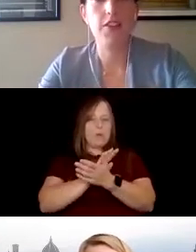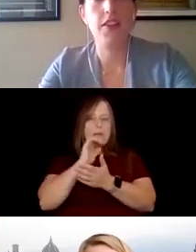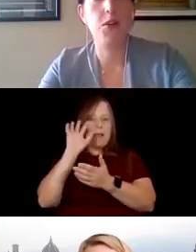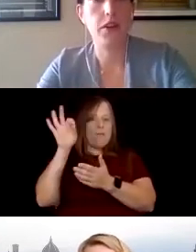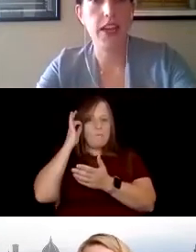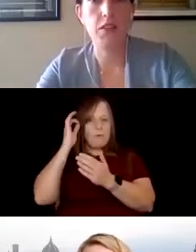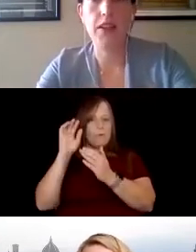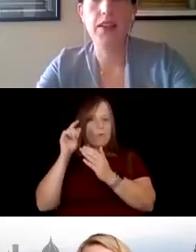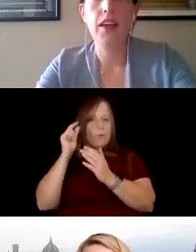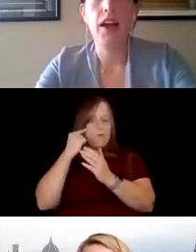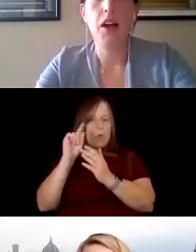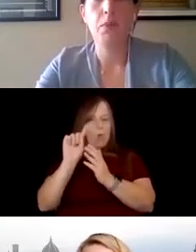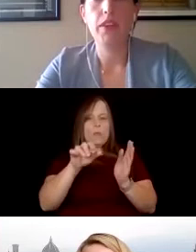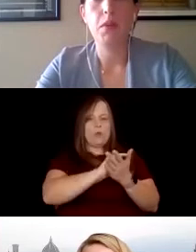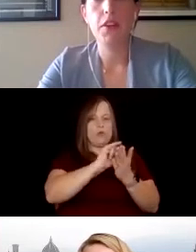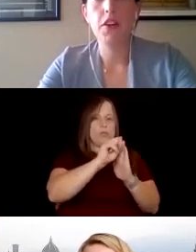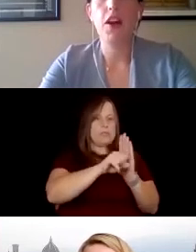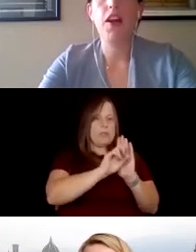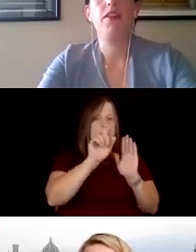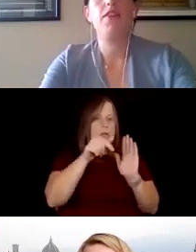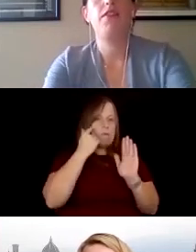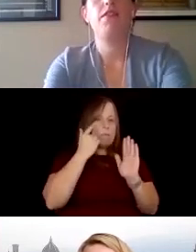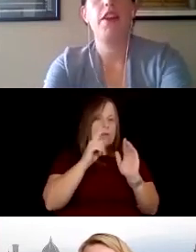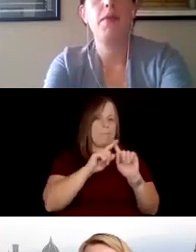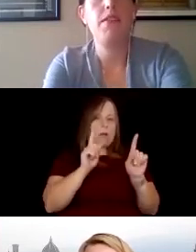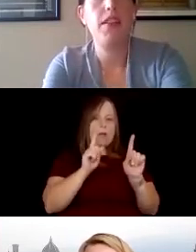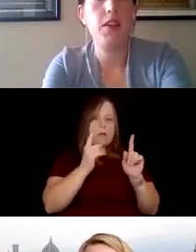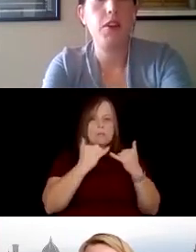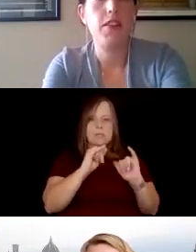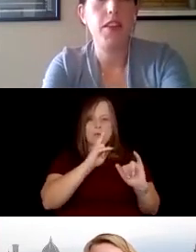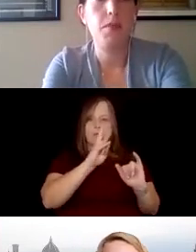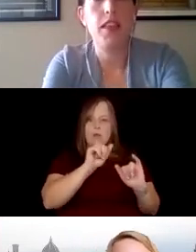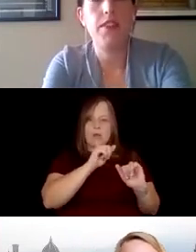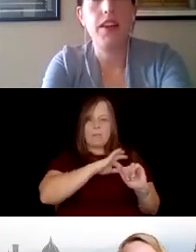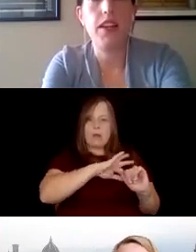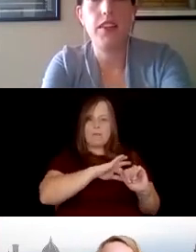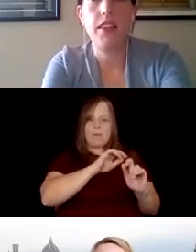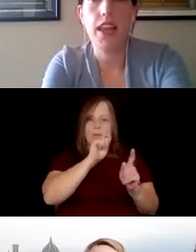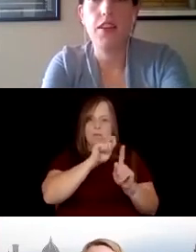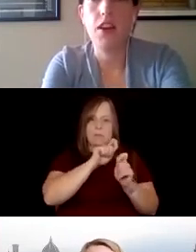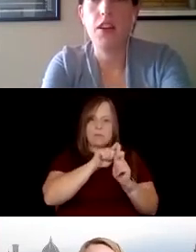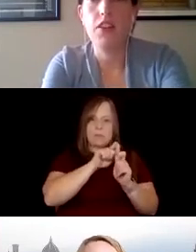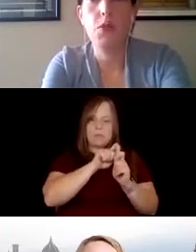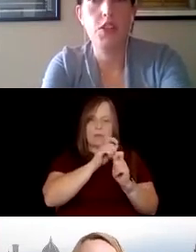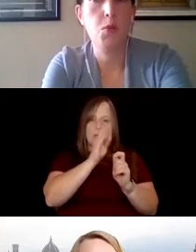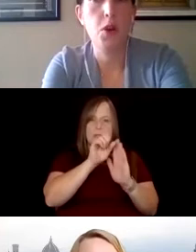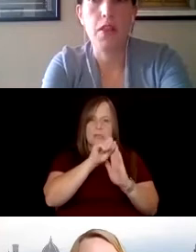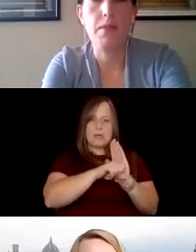it is just the New York State government, but there are a lot of veteran benefits in New York State that are specific to the state. There are tuition awards,